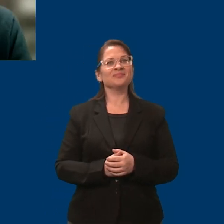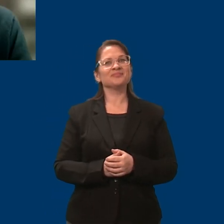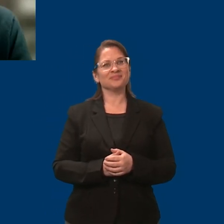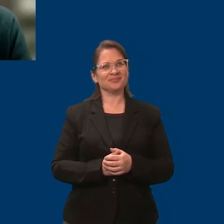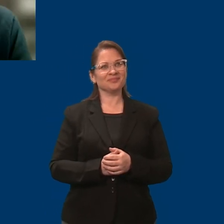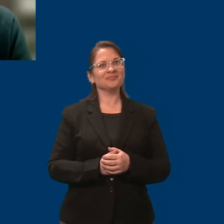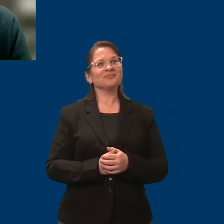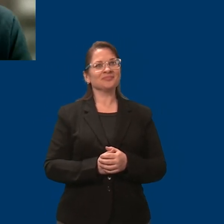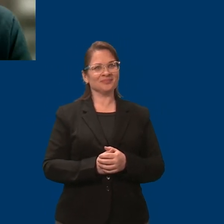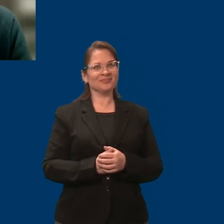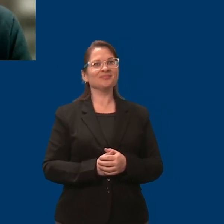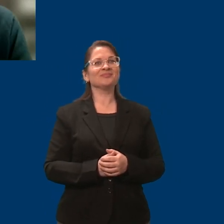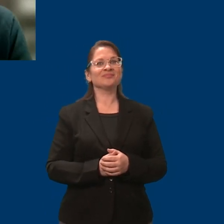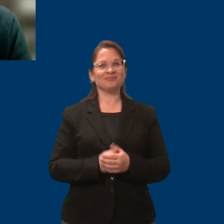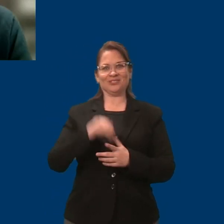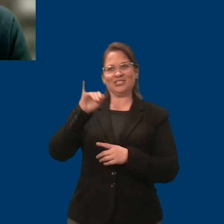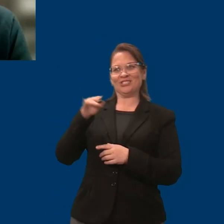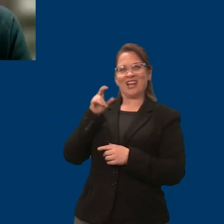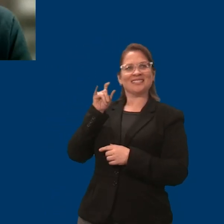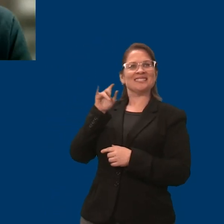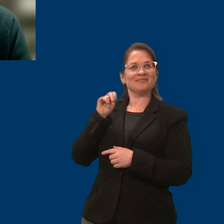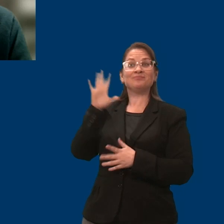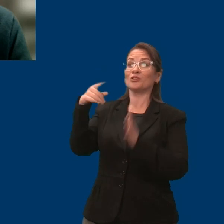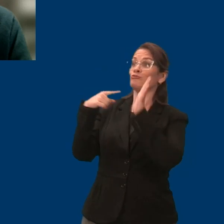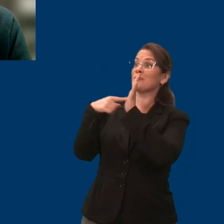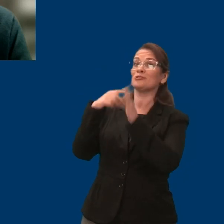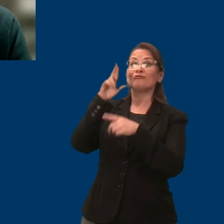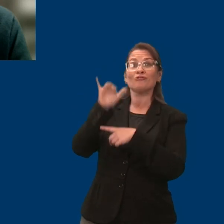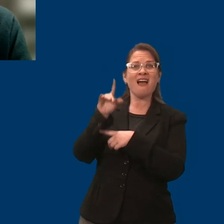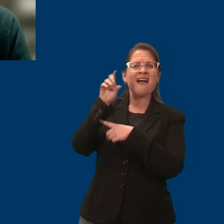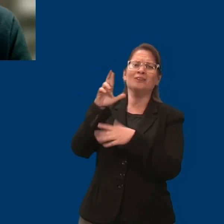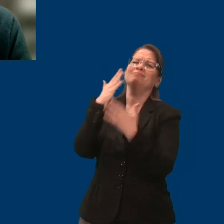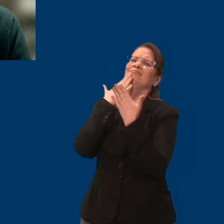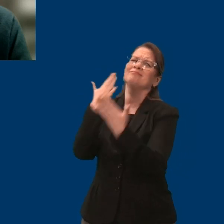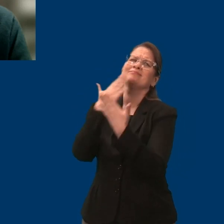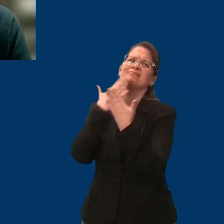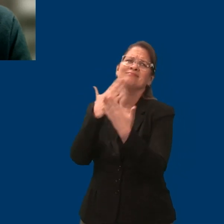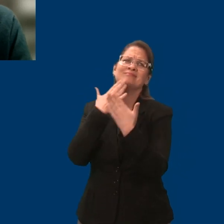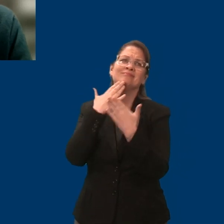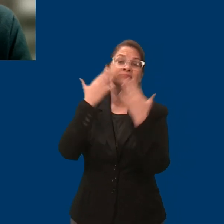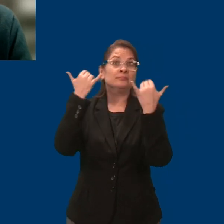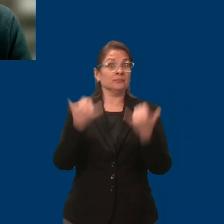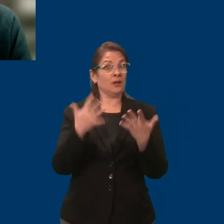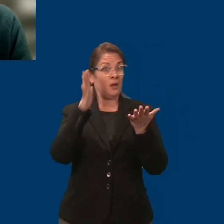Thank you for being here today to discuss this important policy change.